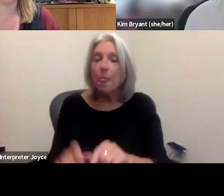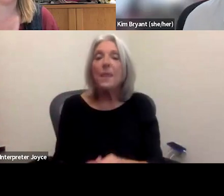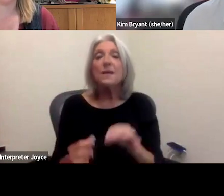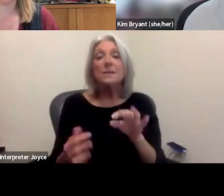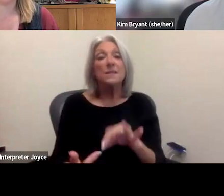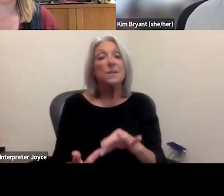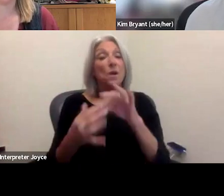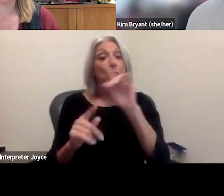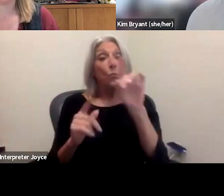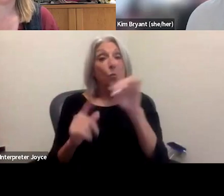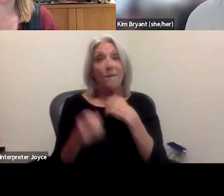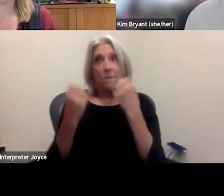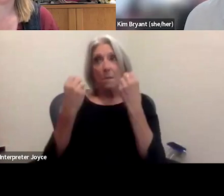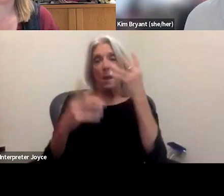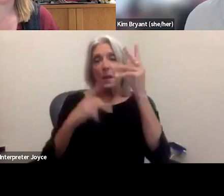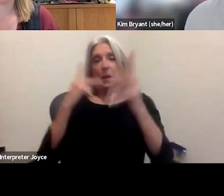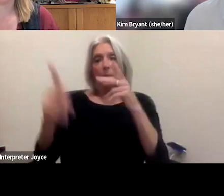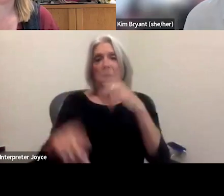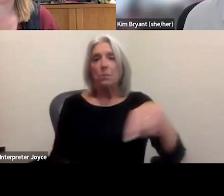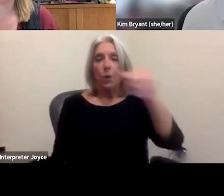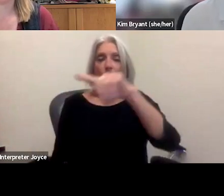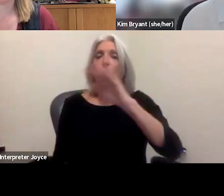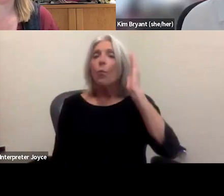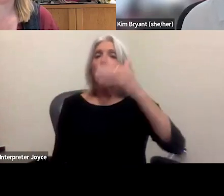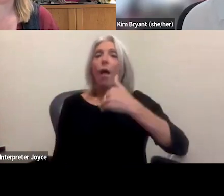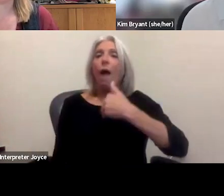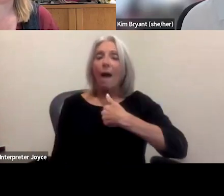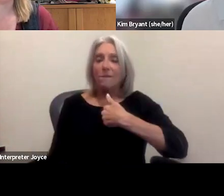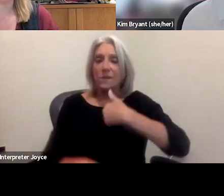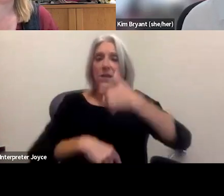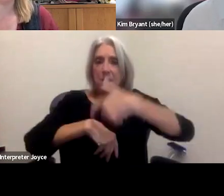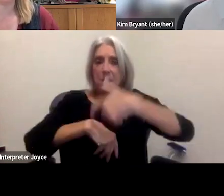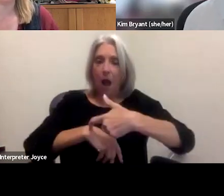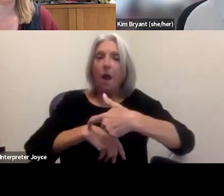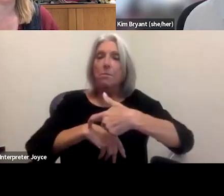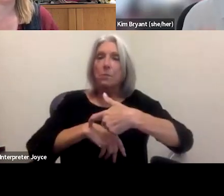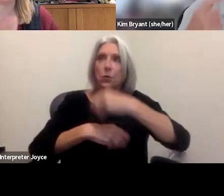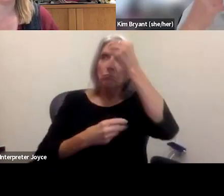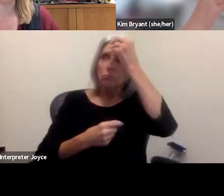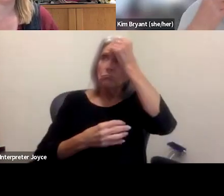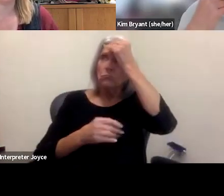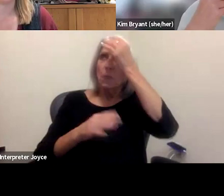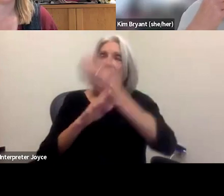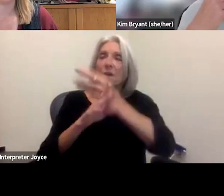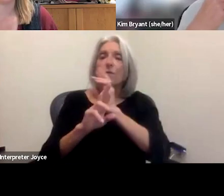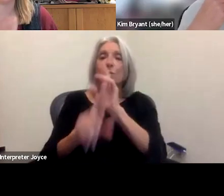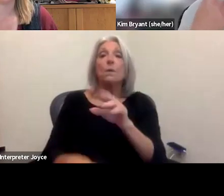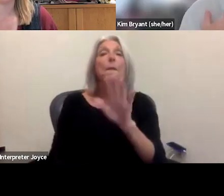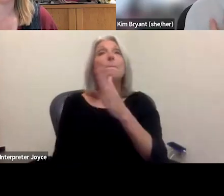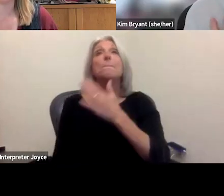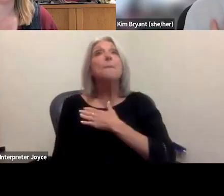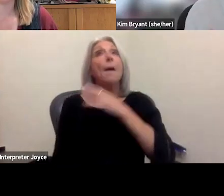folks and people have time to think a bit before responding. The best example I have of this in my workplace